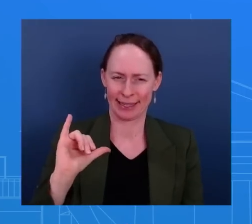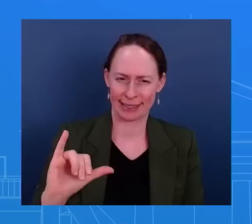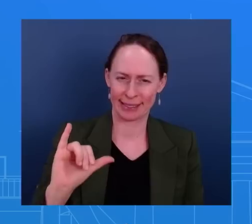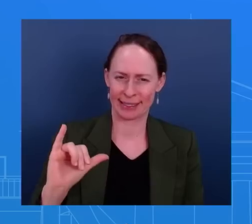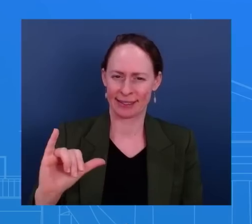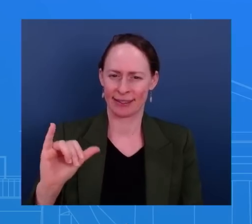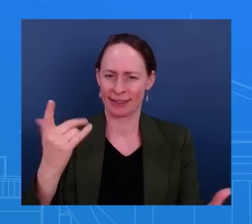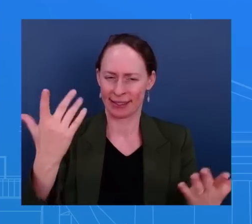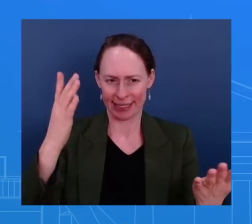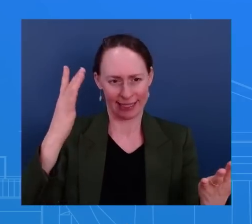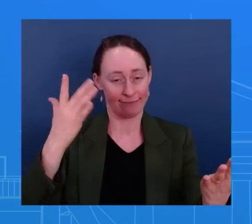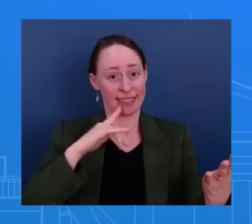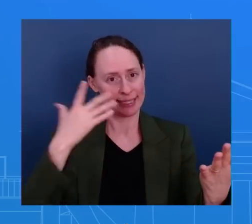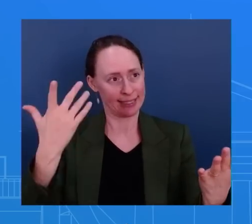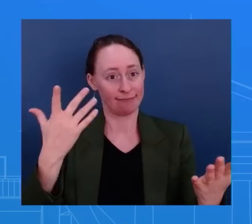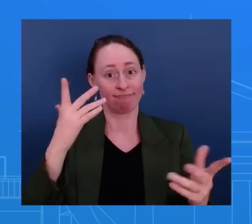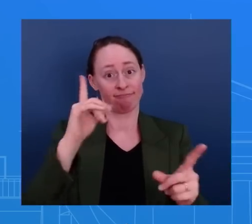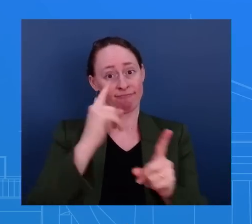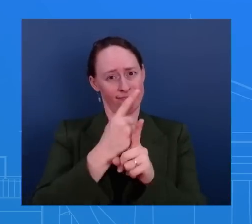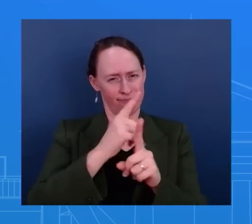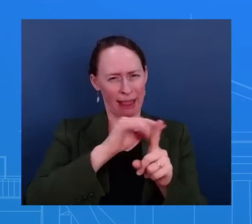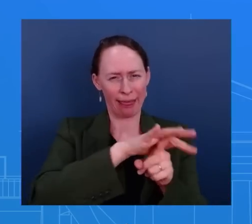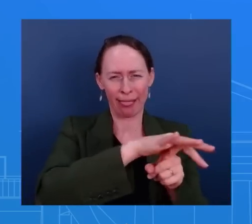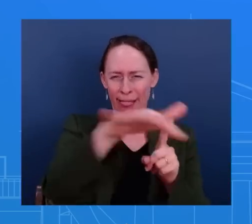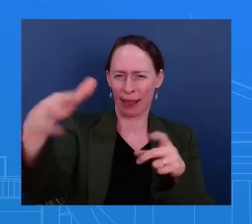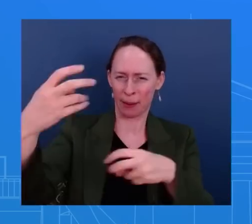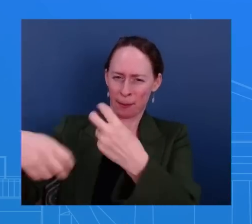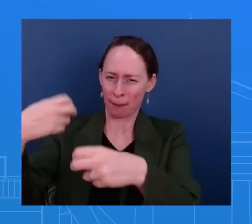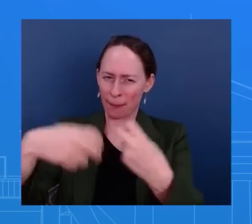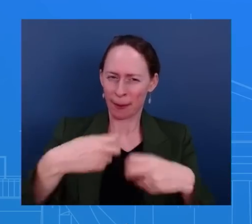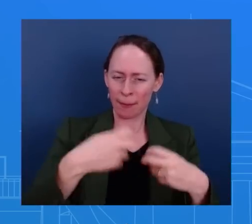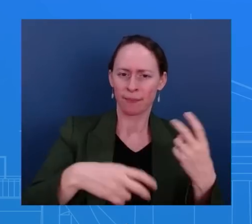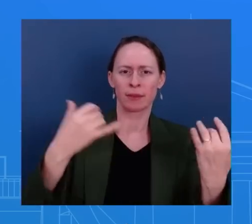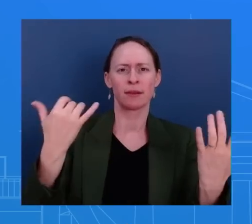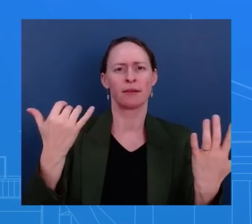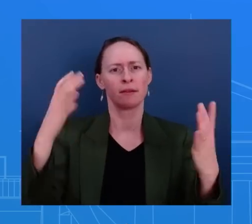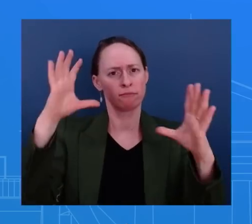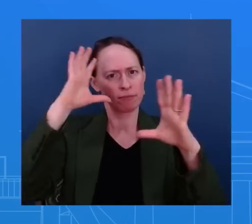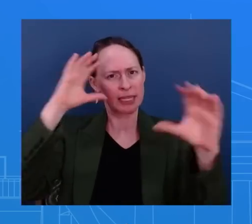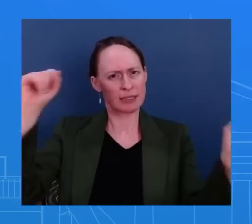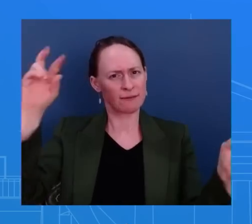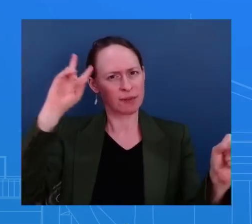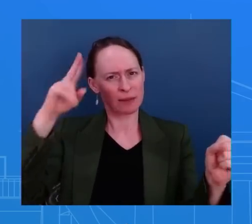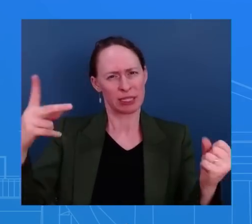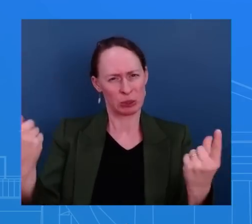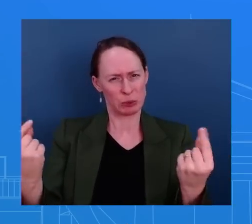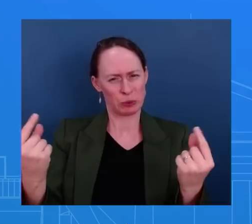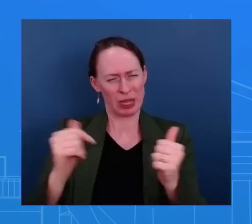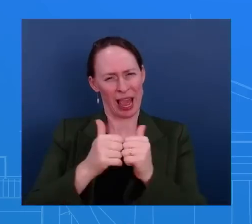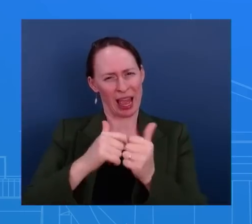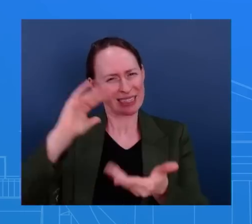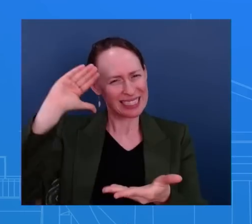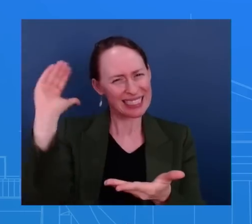have in sort of stopping that or stopping the spread of that or sort of inter- -- intervening in that?